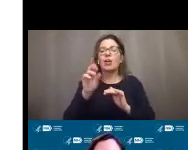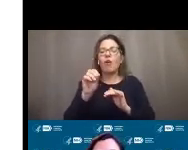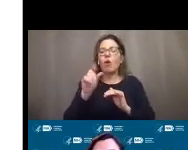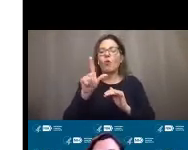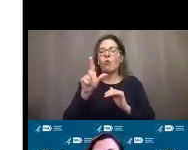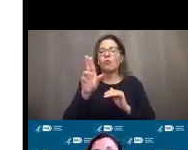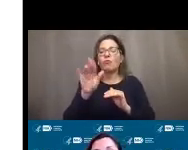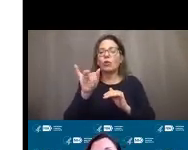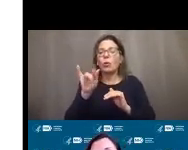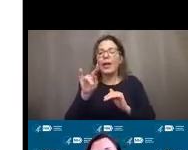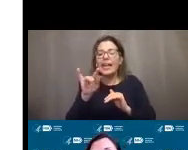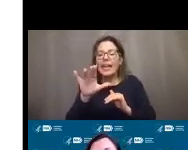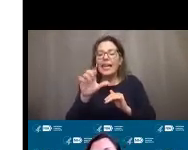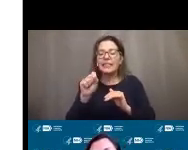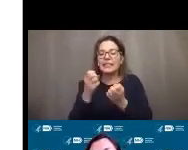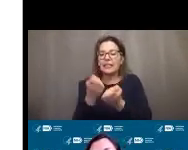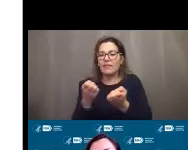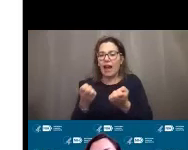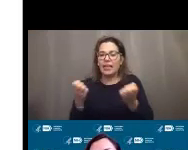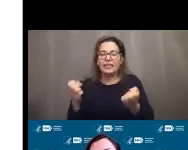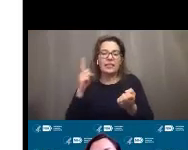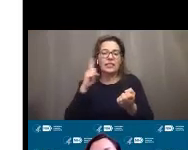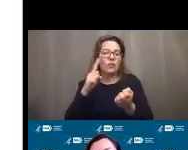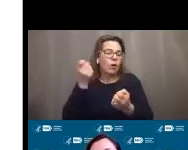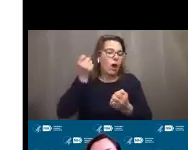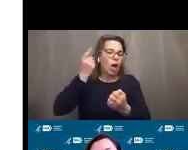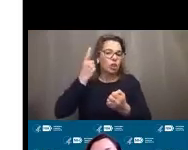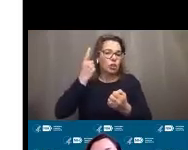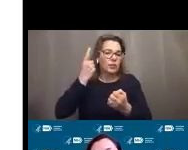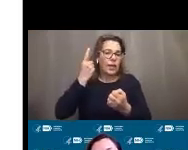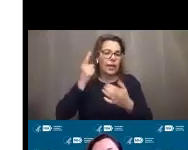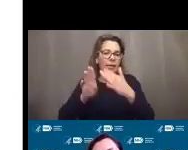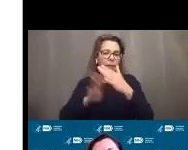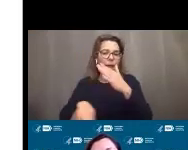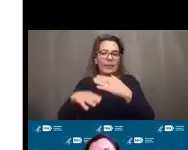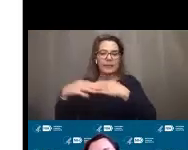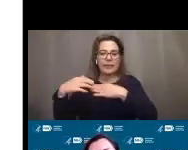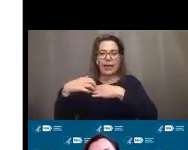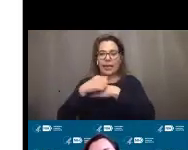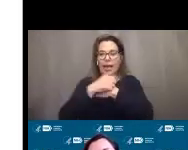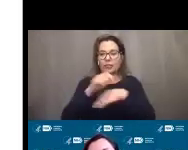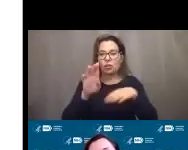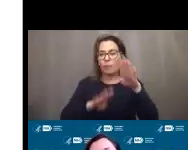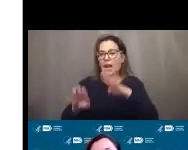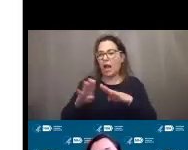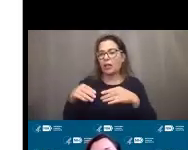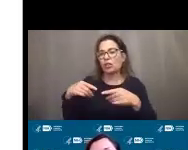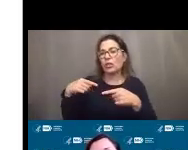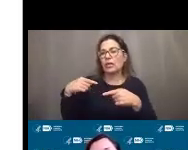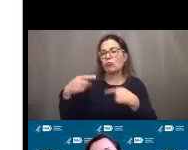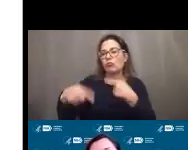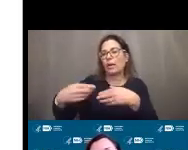Training at the NCI, the National Cancer Institute, and I'm really pleased to be presenting with you today.